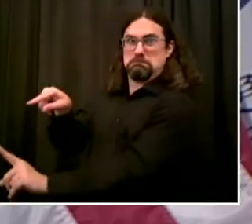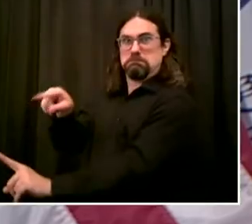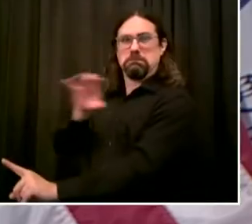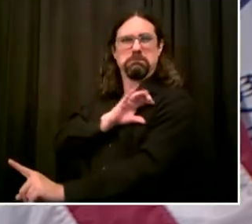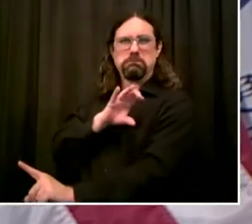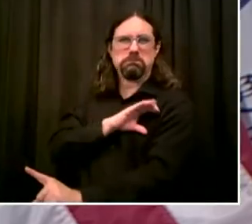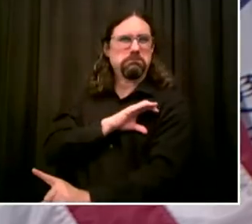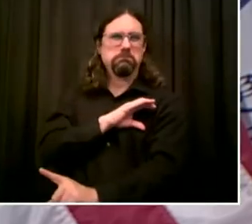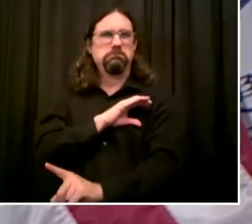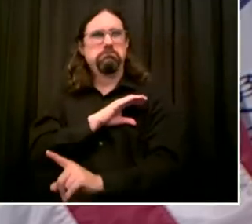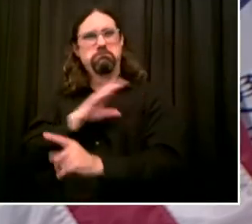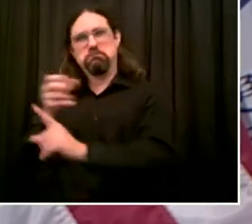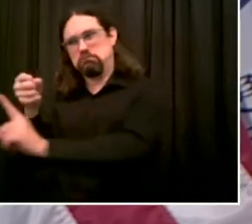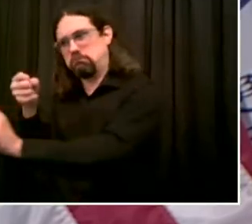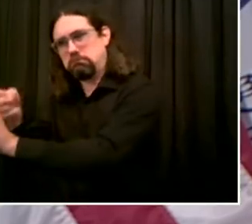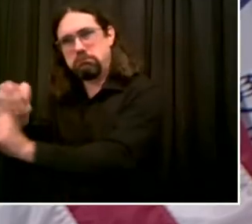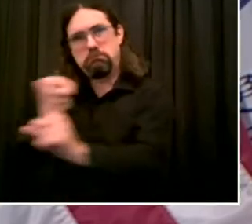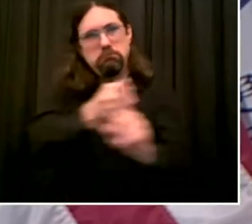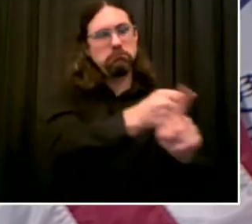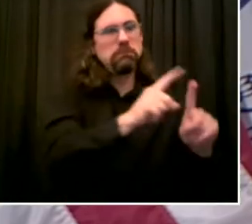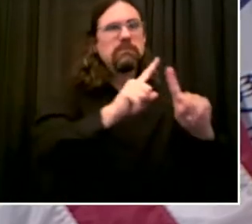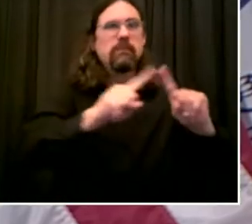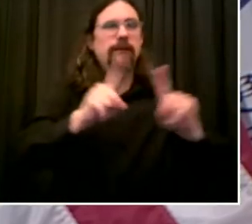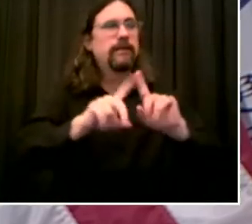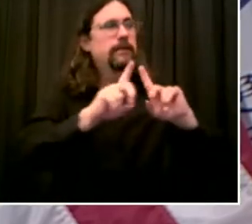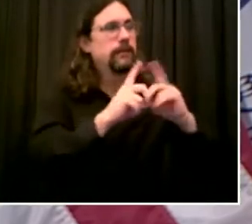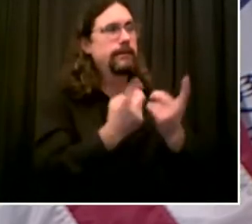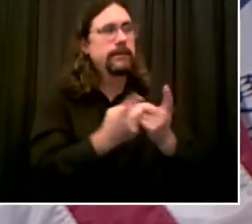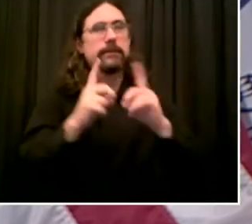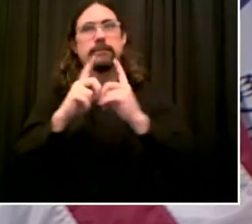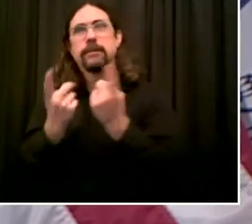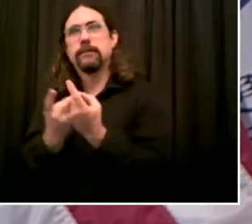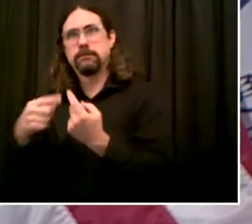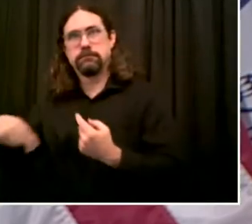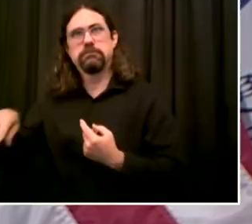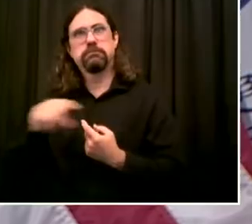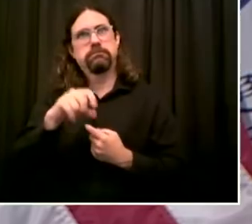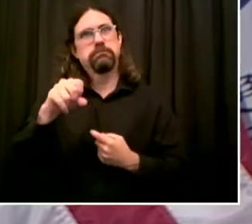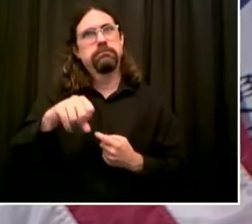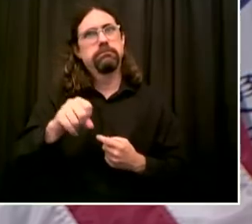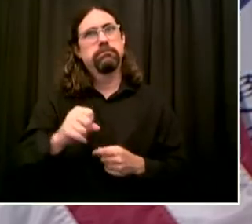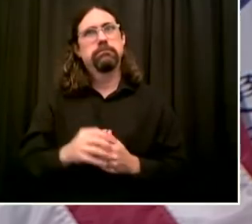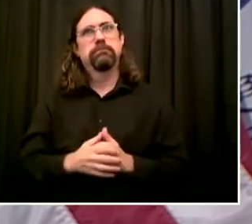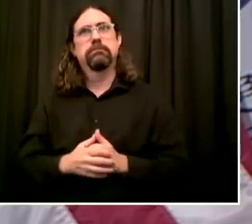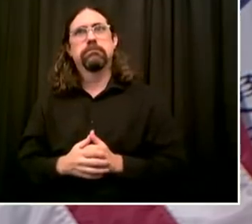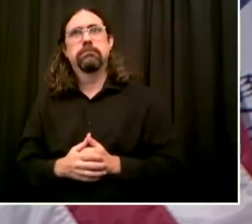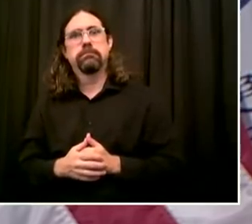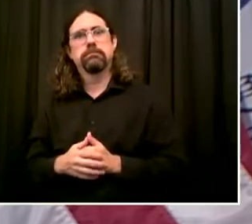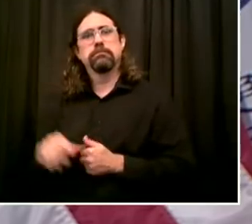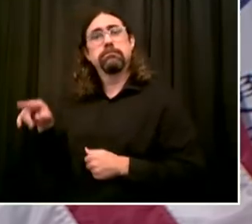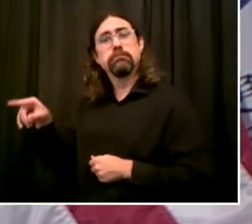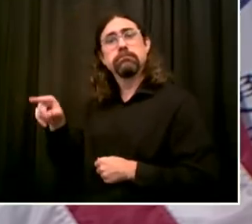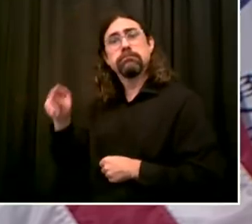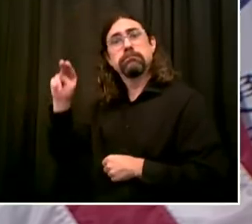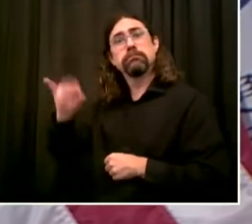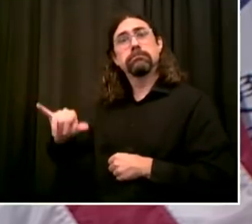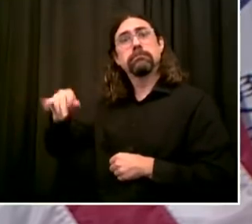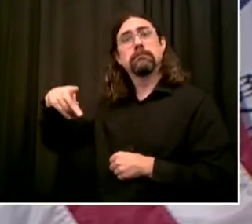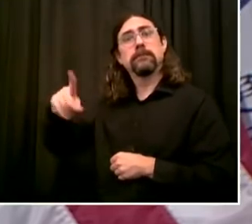THE NOE ONW. BILLIONS OF DOLLARS HAVE BEEN CUT ACRSOS S ALL EAG EVEYORNE HA BSE ENGINOG 'jjTOHRH